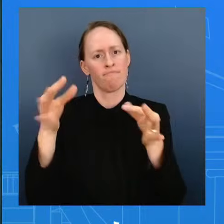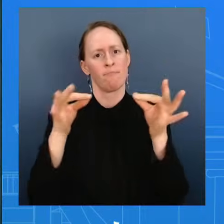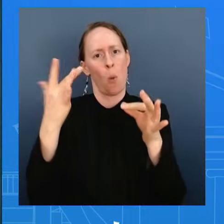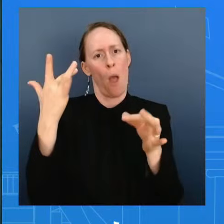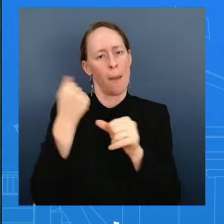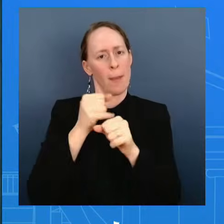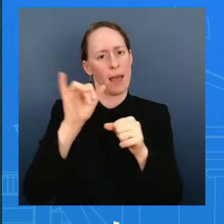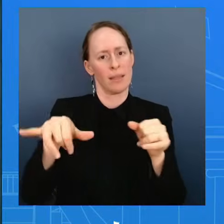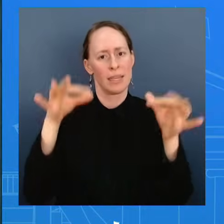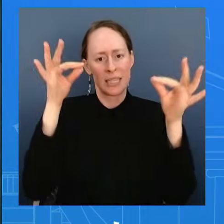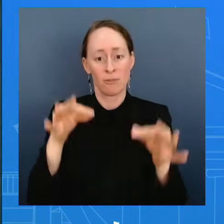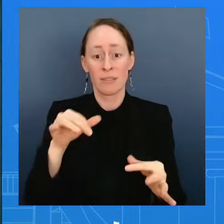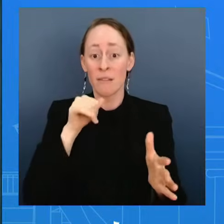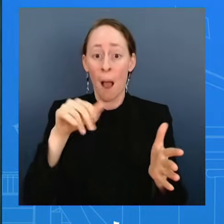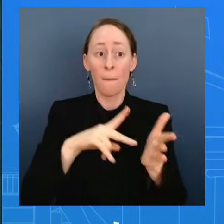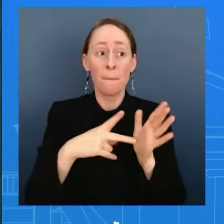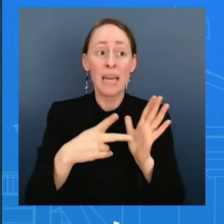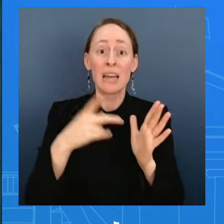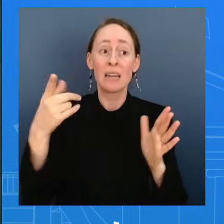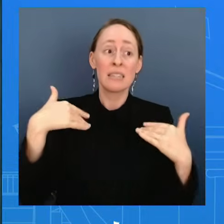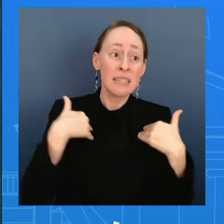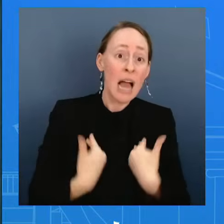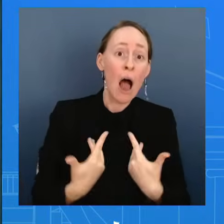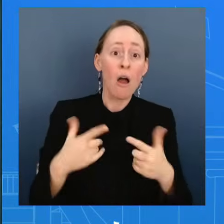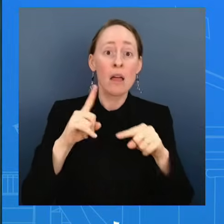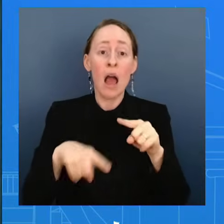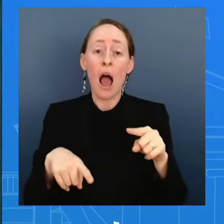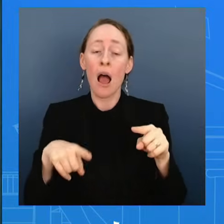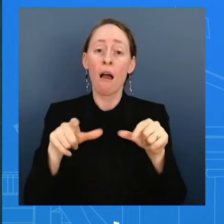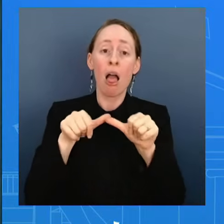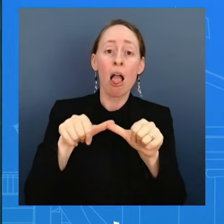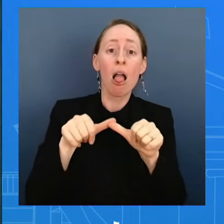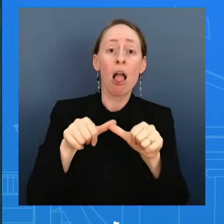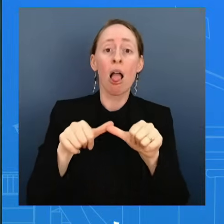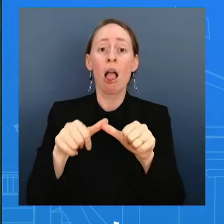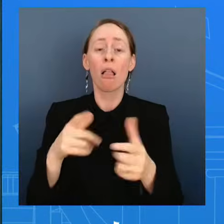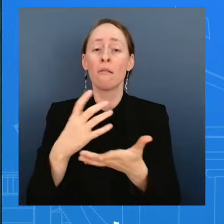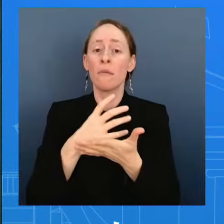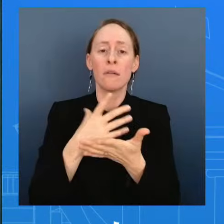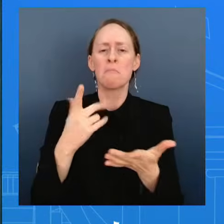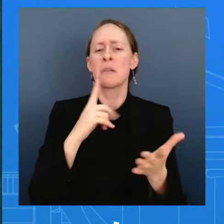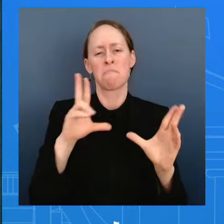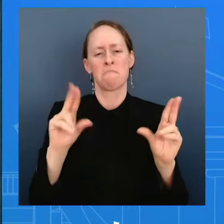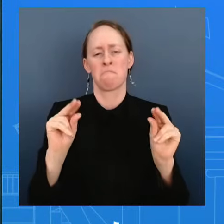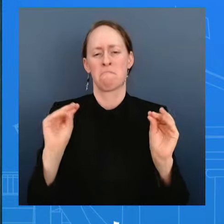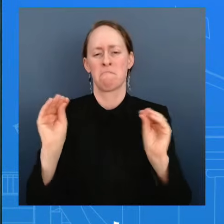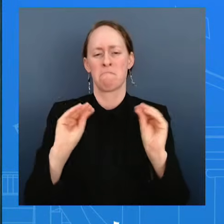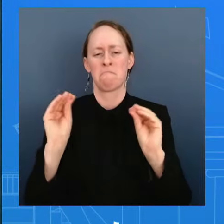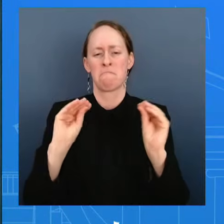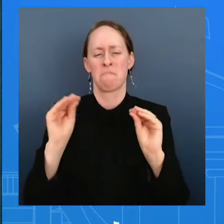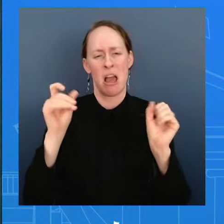that they would willingly supply Iran with mid-range missiles if the war continues. You know, what is the admin- --